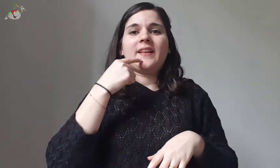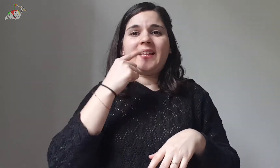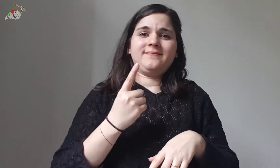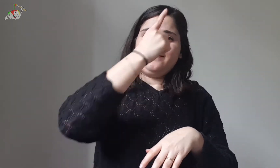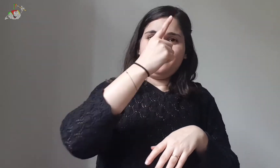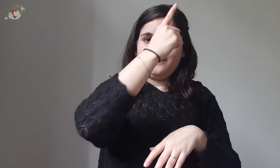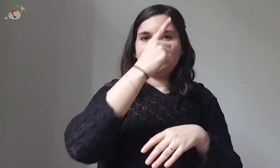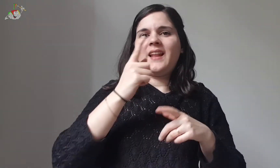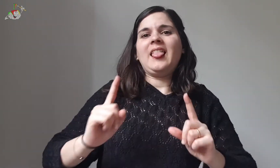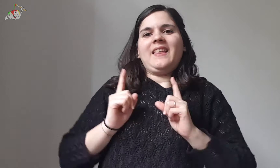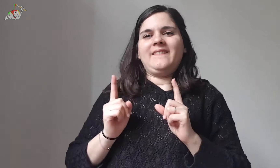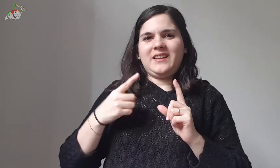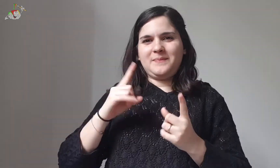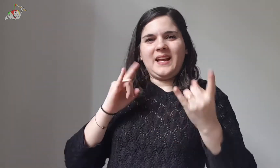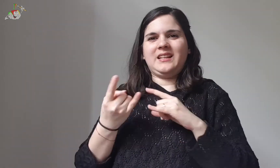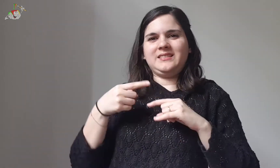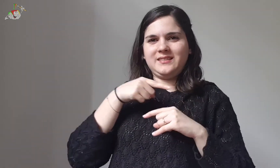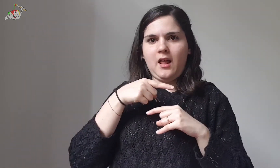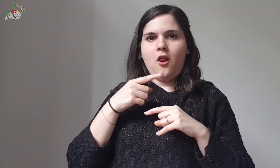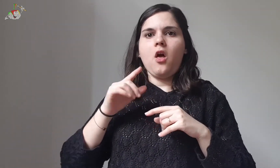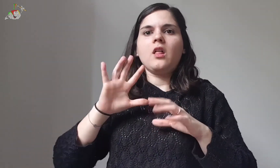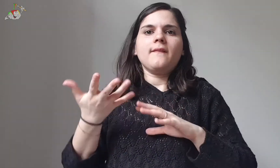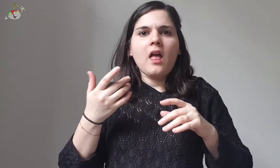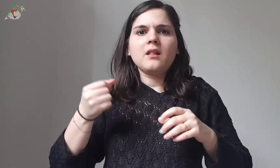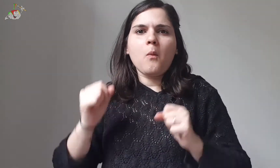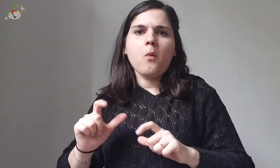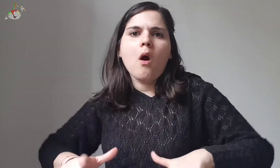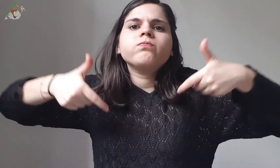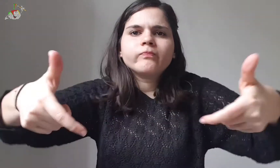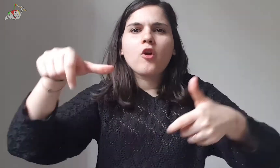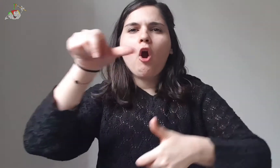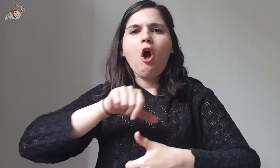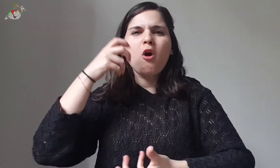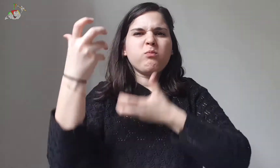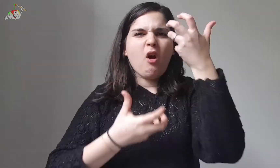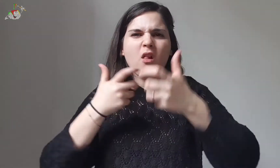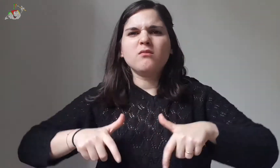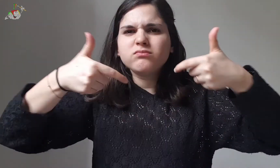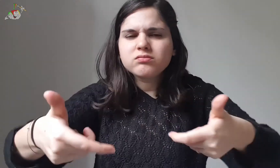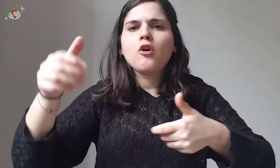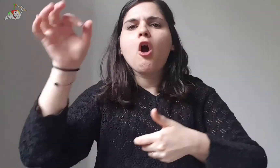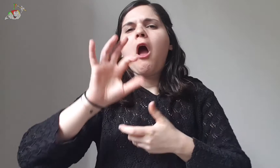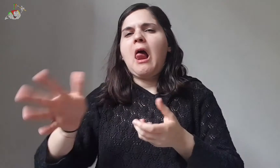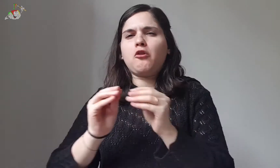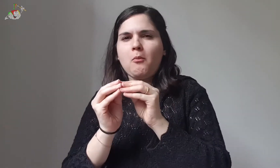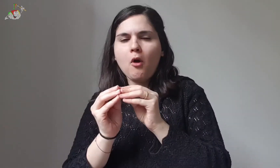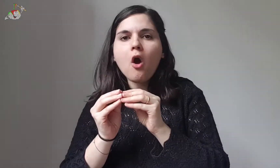those who wanted to defend the castle could throw down the boiling oil or other ways,